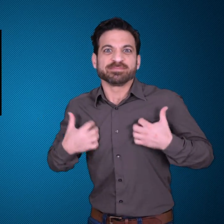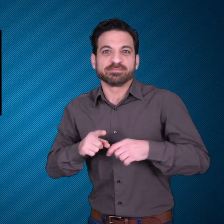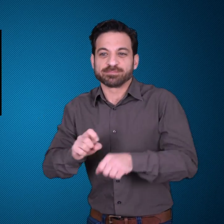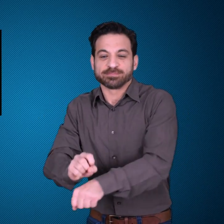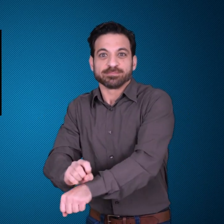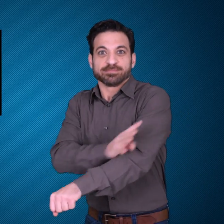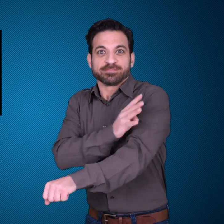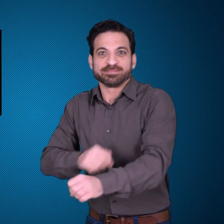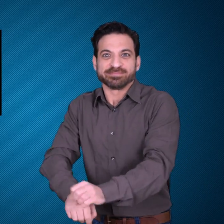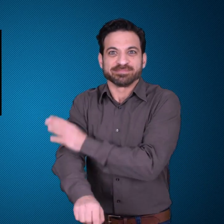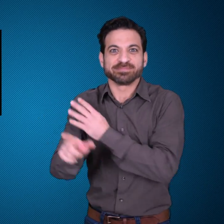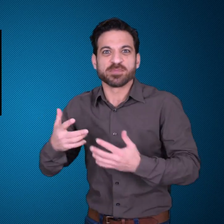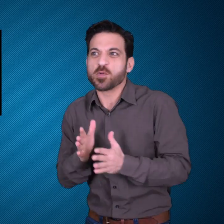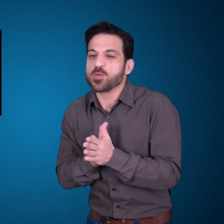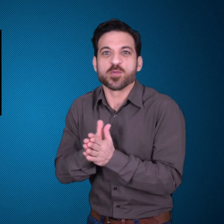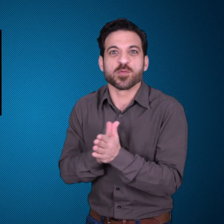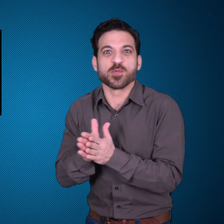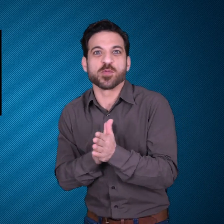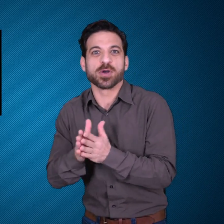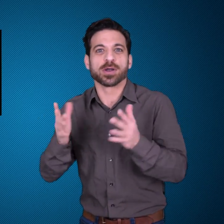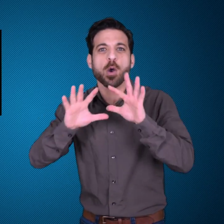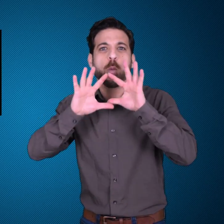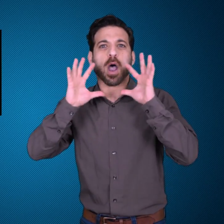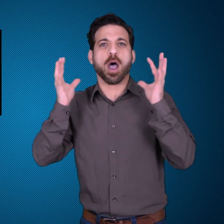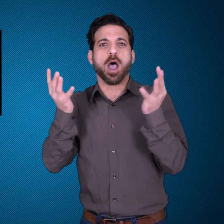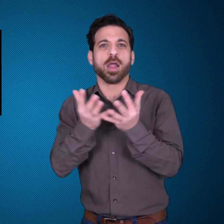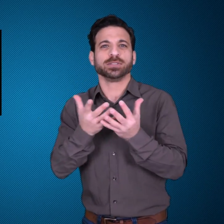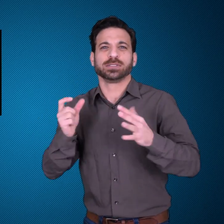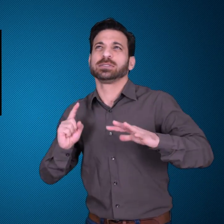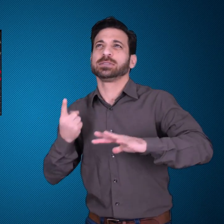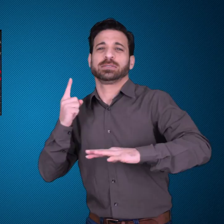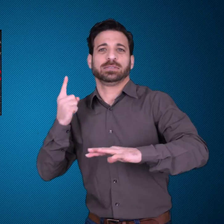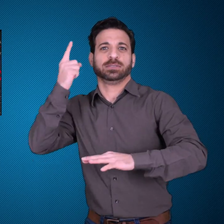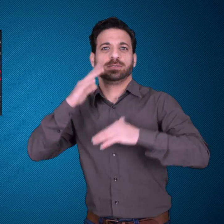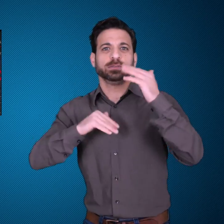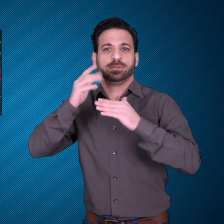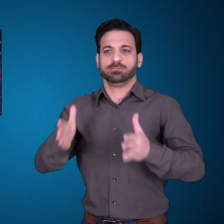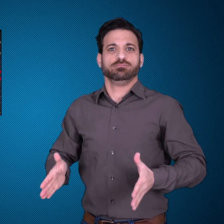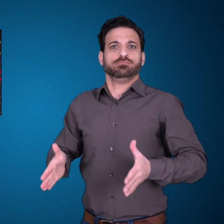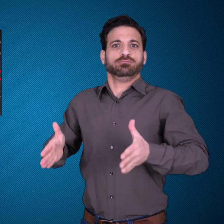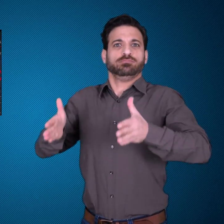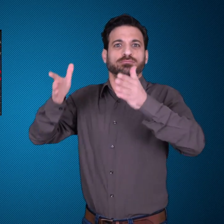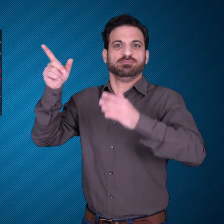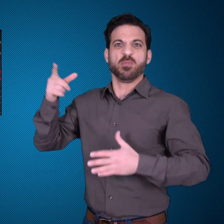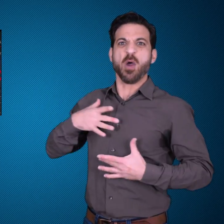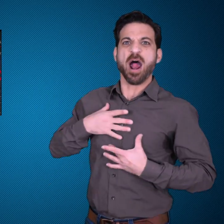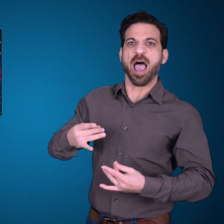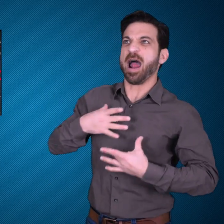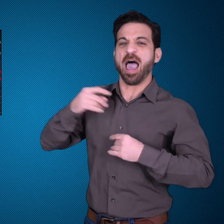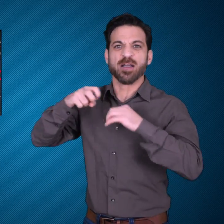descent. The 43-year-old Baumgartner is a